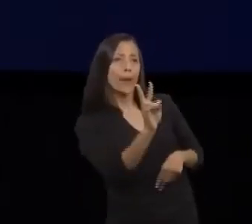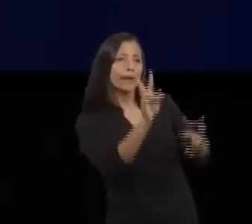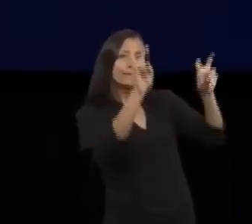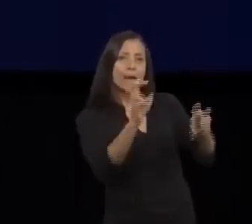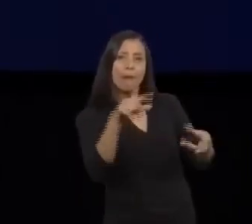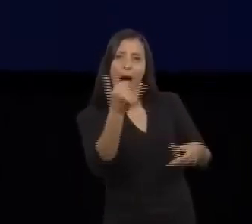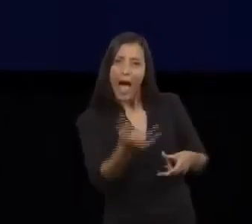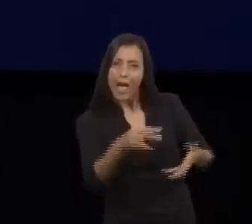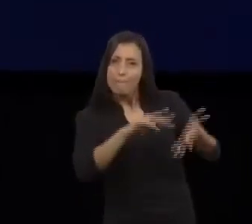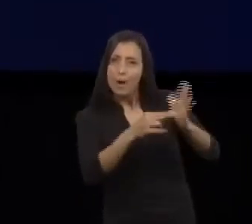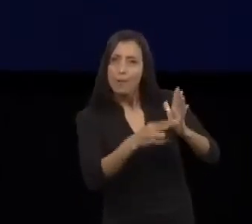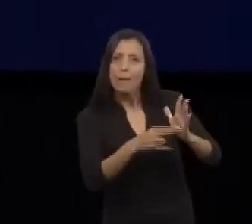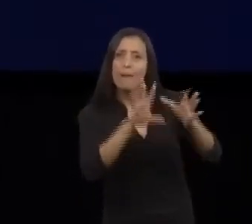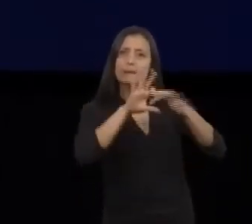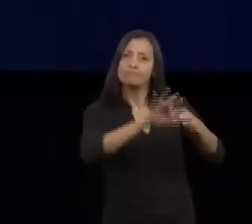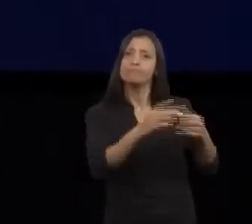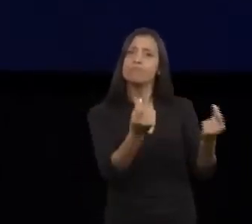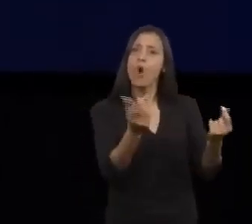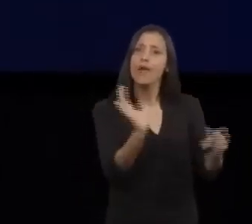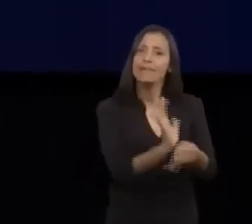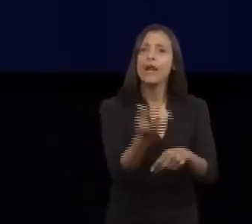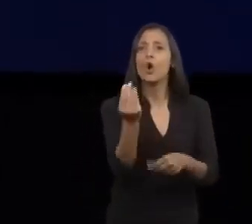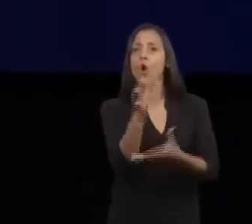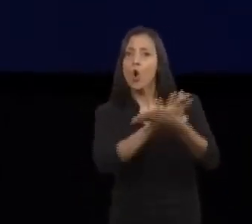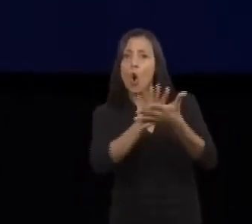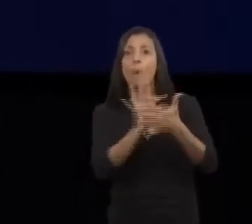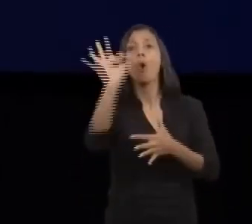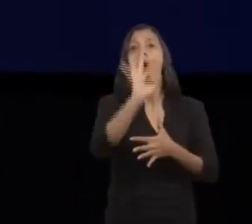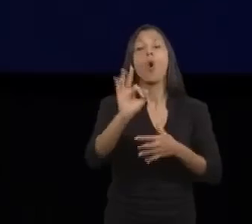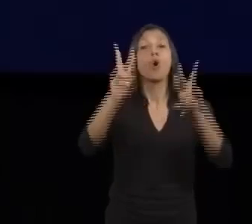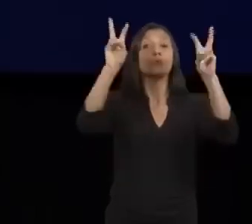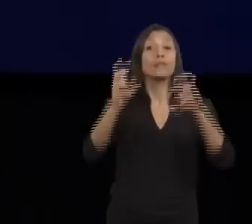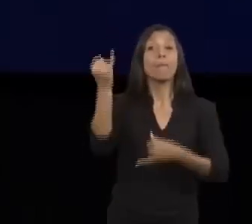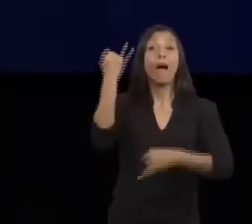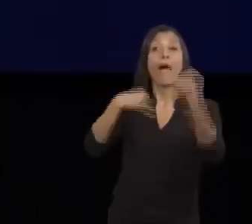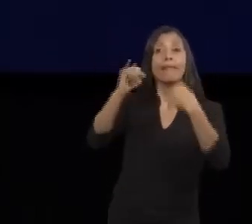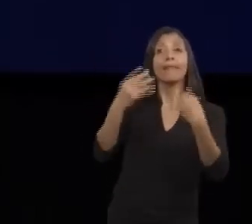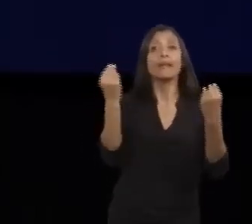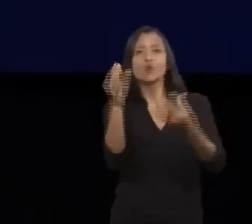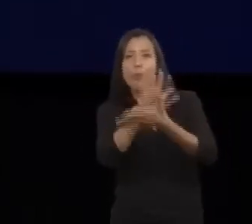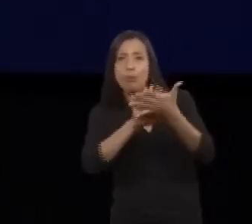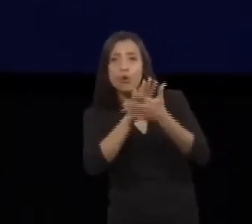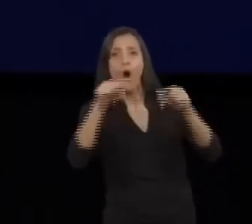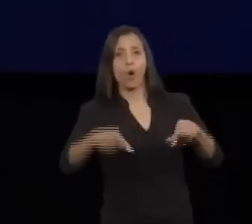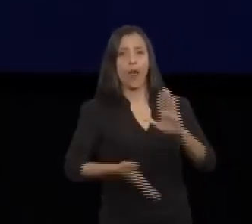how we are thinking about the problem of the interest rate in the light of an election year.